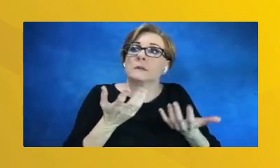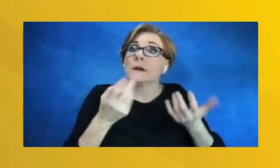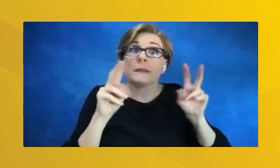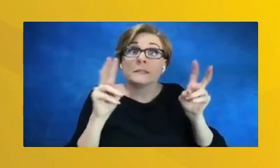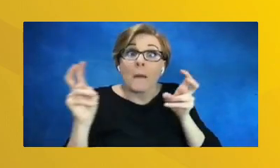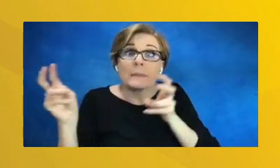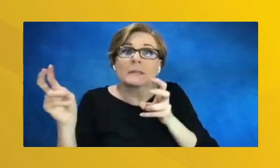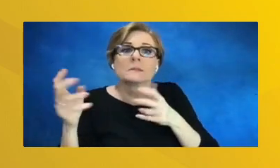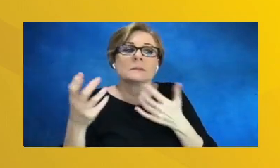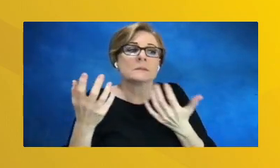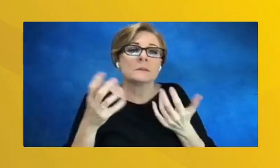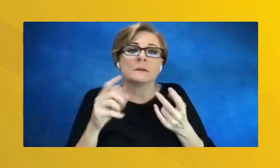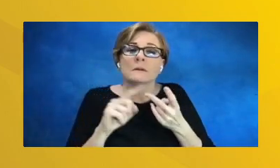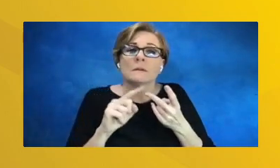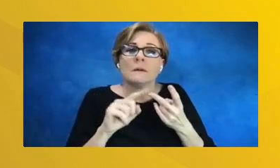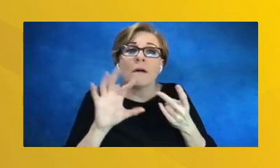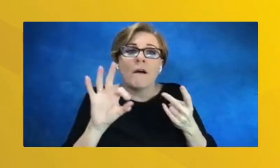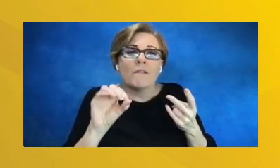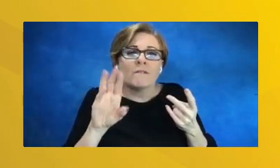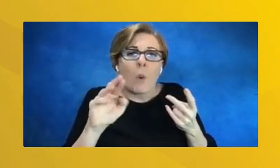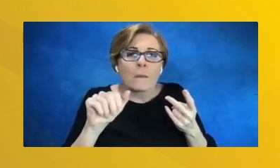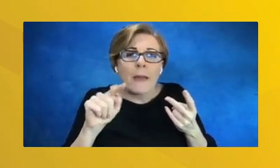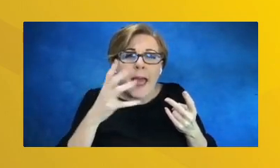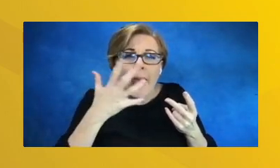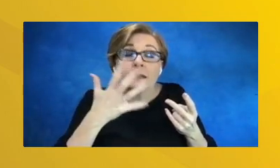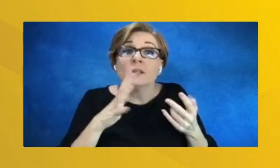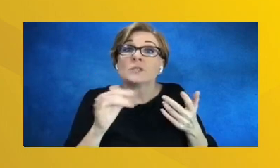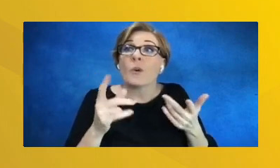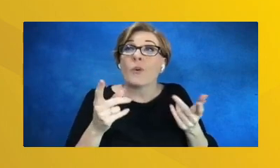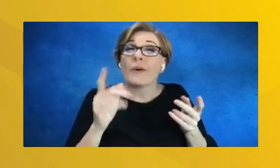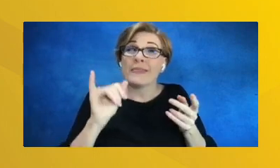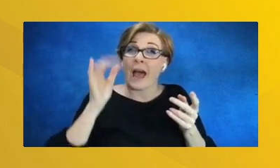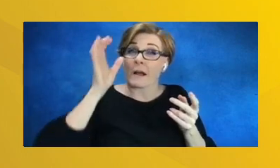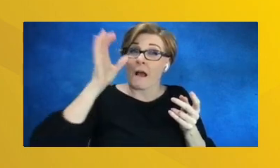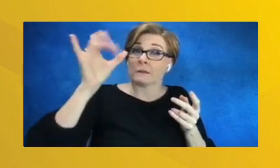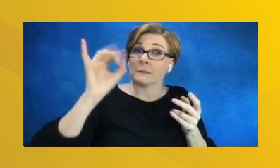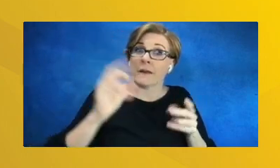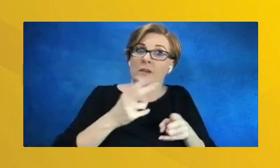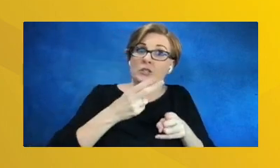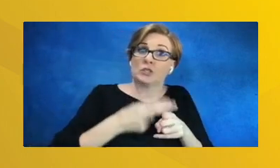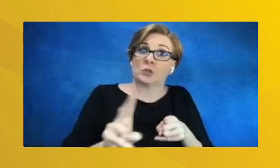So this idea of doing these short videos came right out of that.